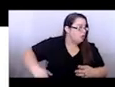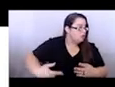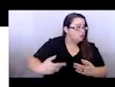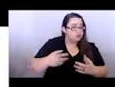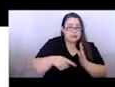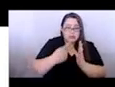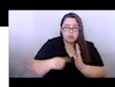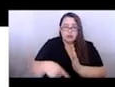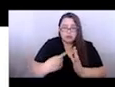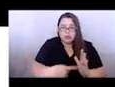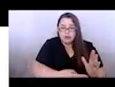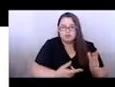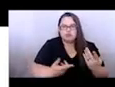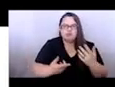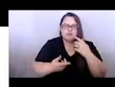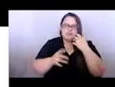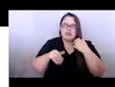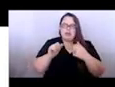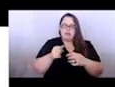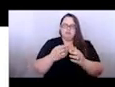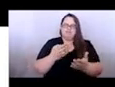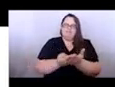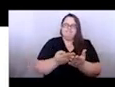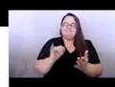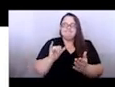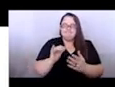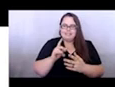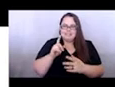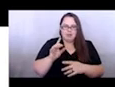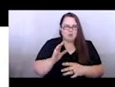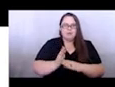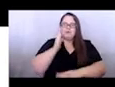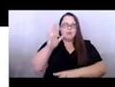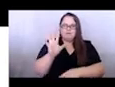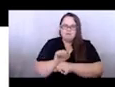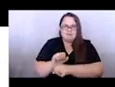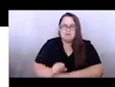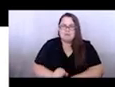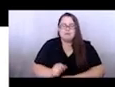And all of these may be signs that you may need healthier boundaries in order to manage your stress.